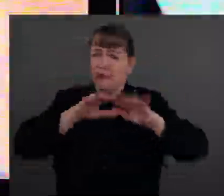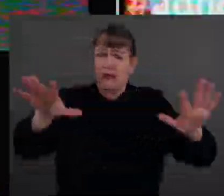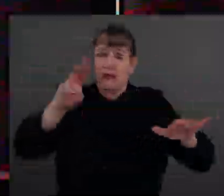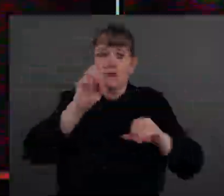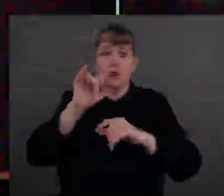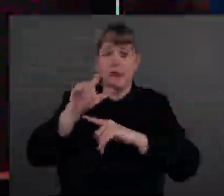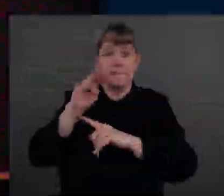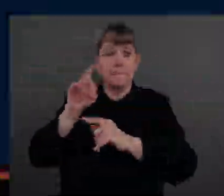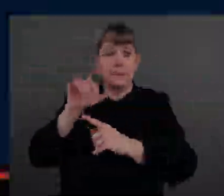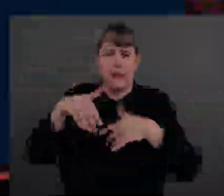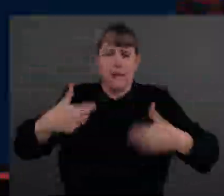platforms at an alarming rate.